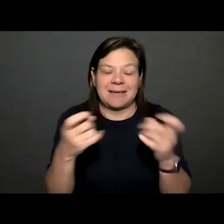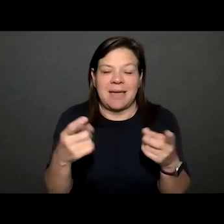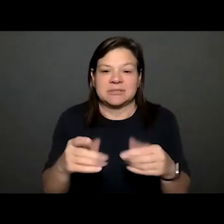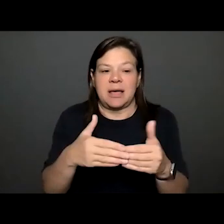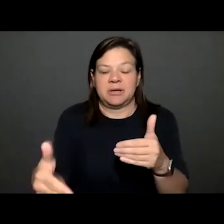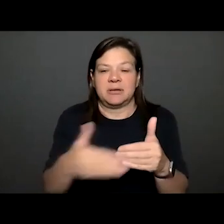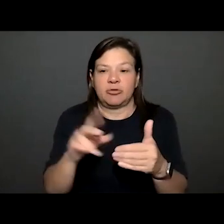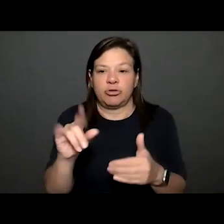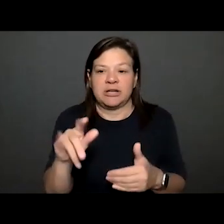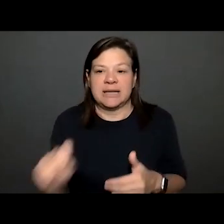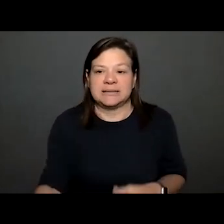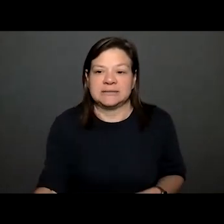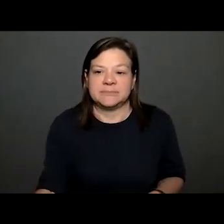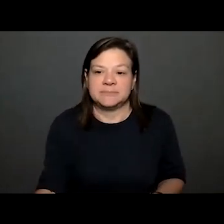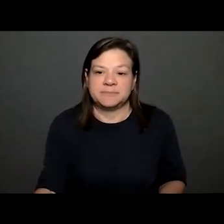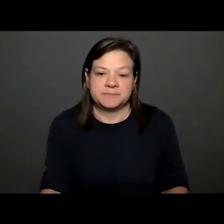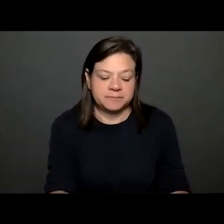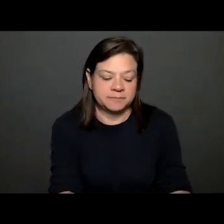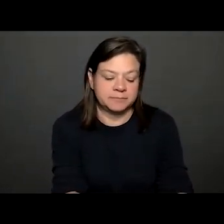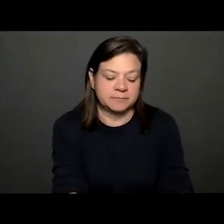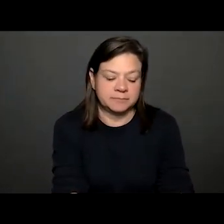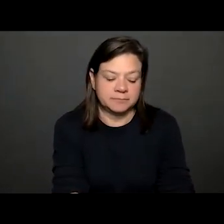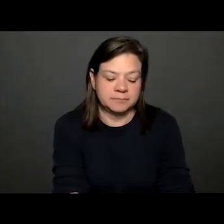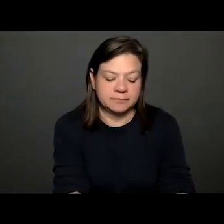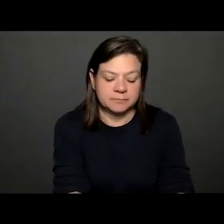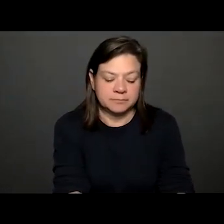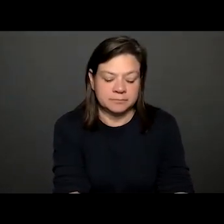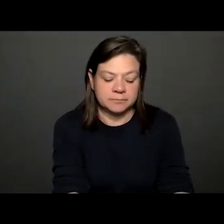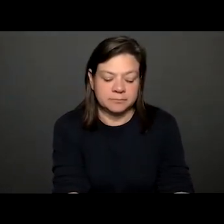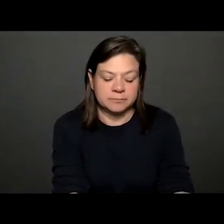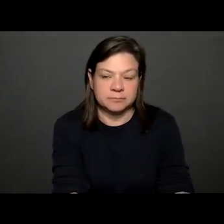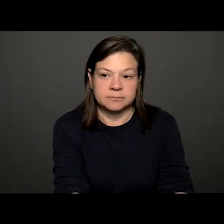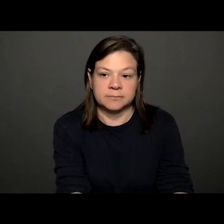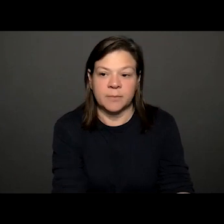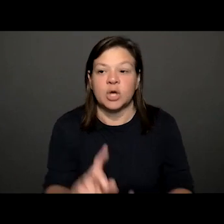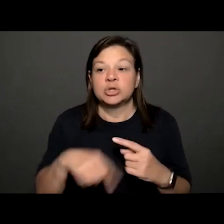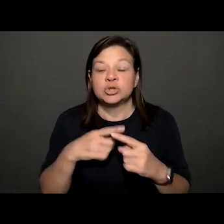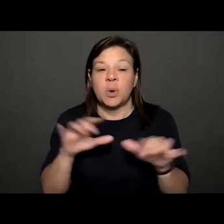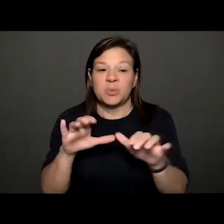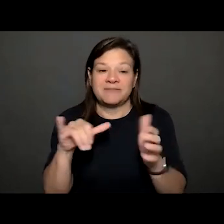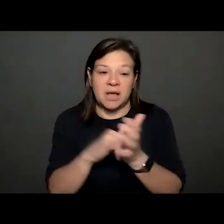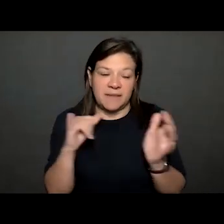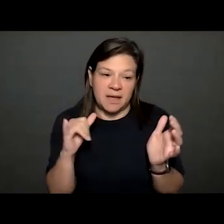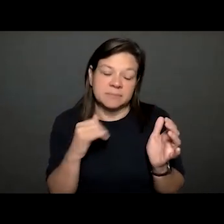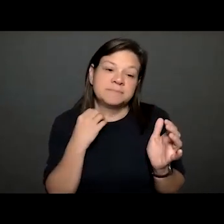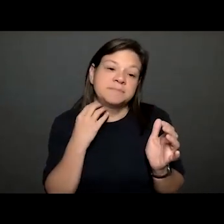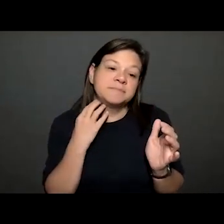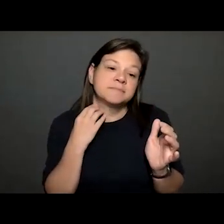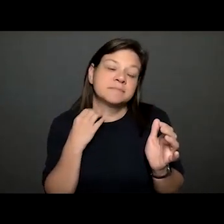SO ONCE WE HAVE DONE THAT UNLESS, WE ARE DOING AN L-STATEMENT DOWN HERE.